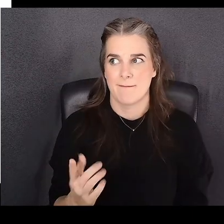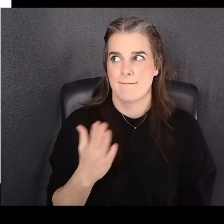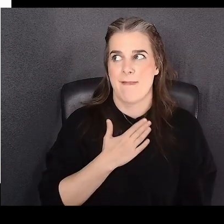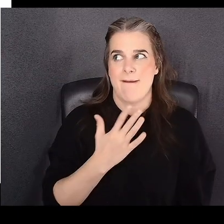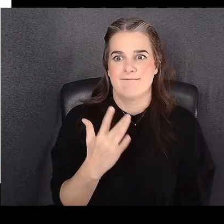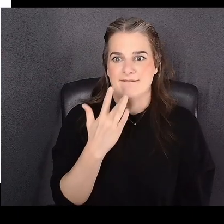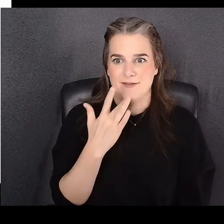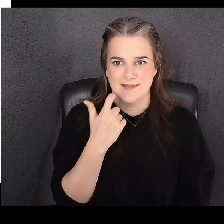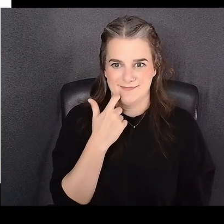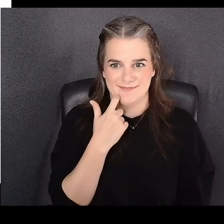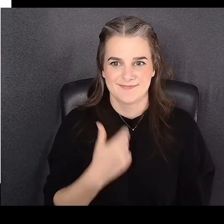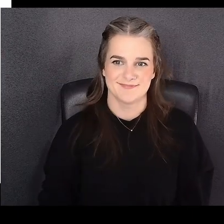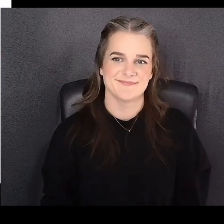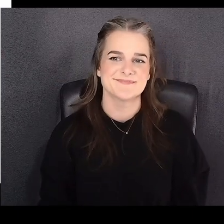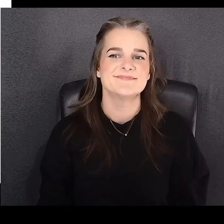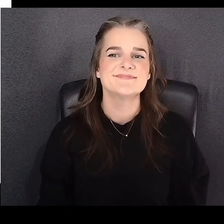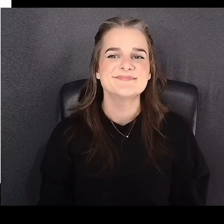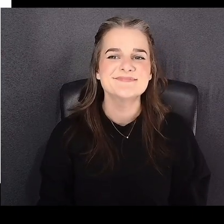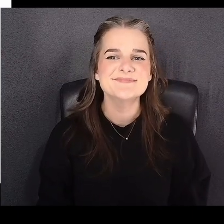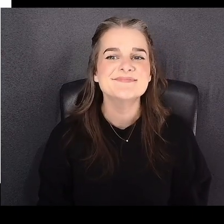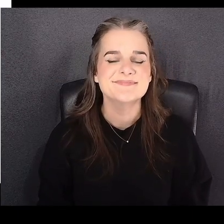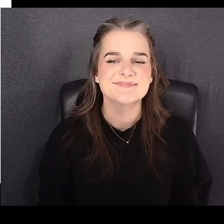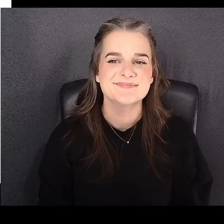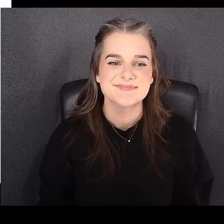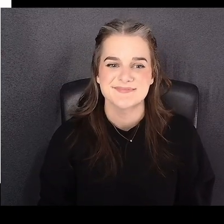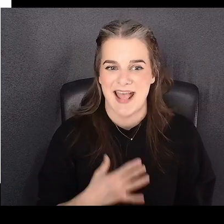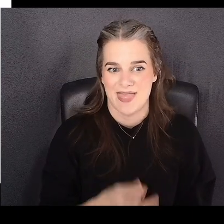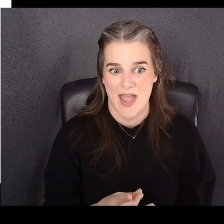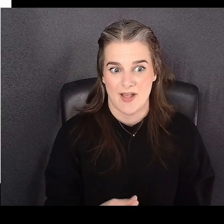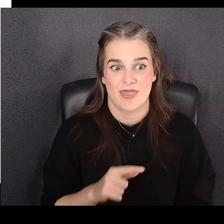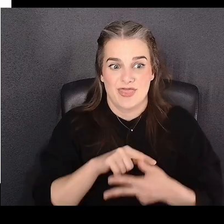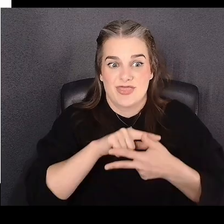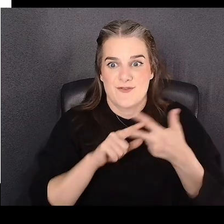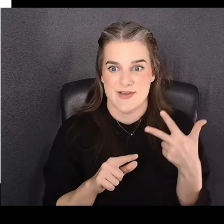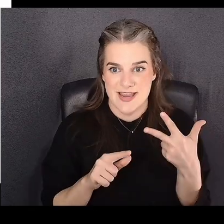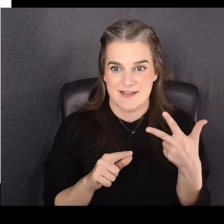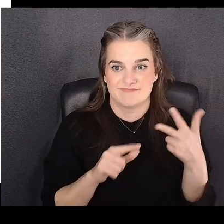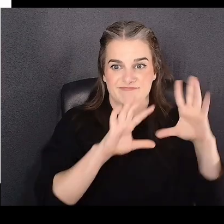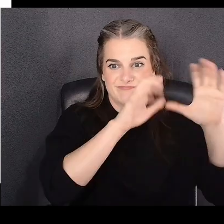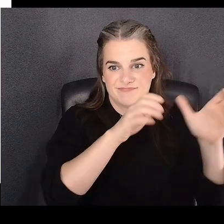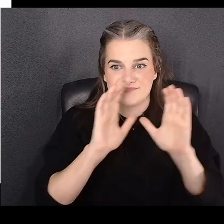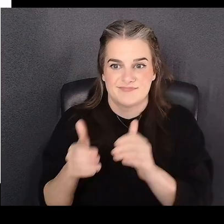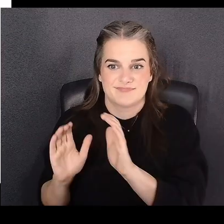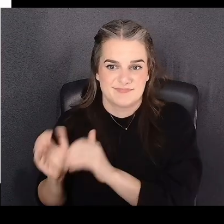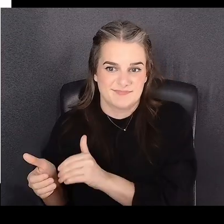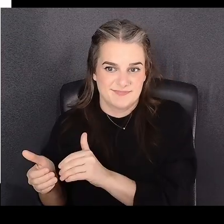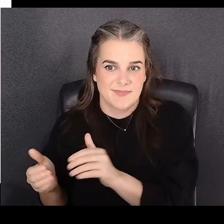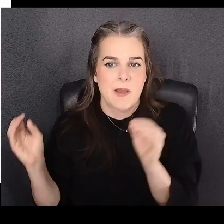So I like to break it down into three different things because I feel like it's a lot easier to understand.